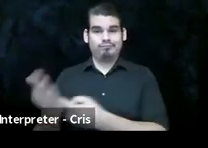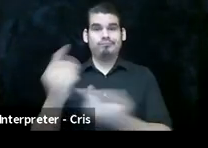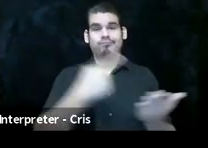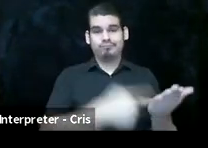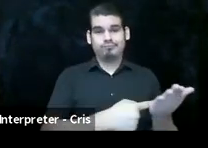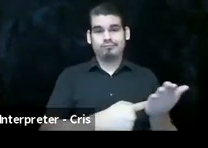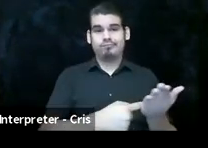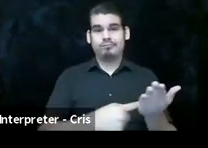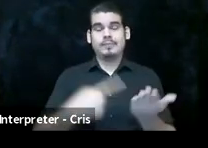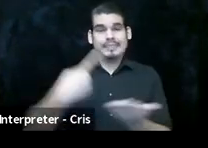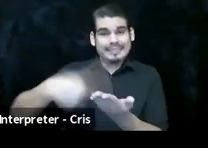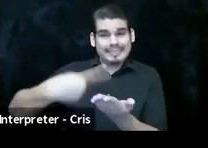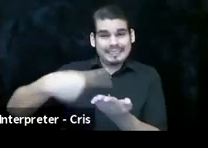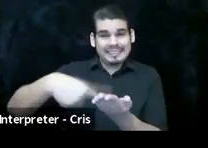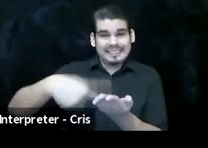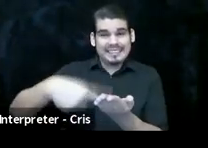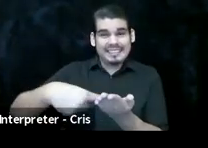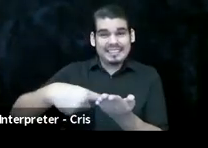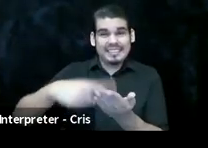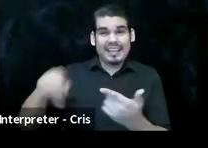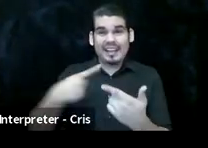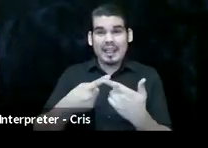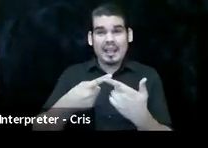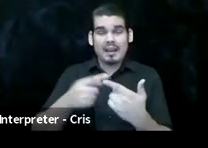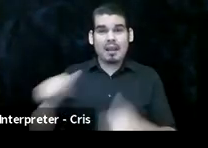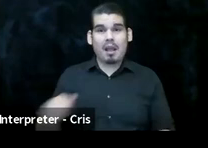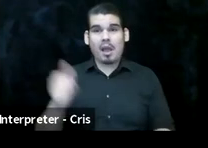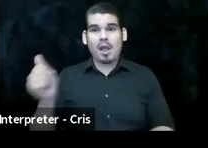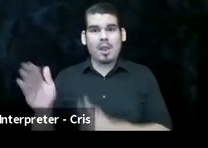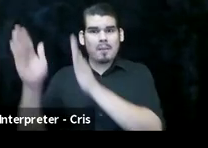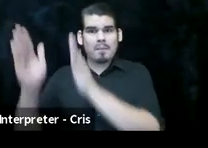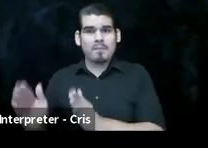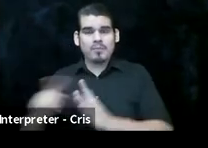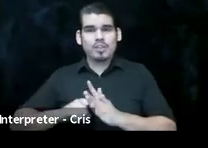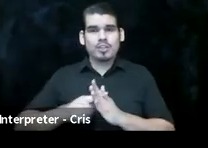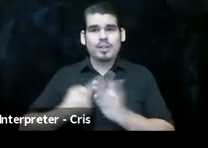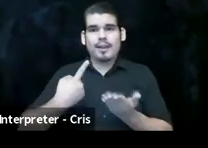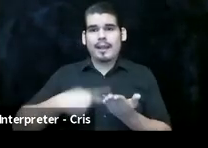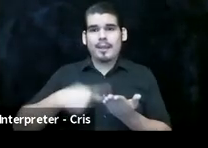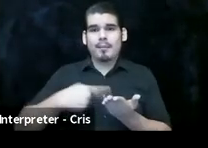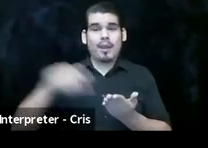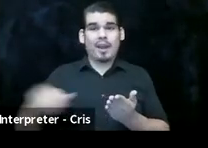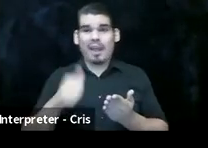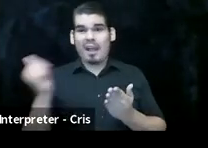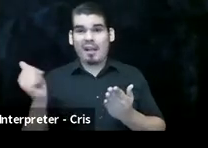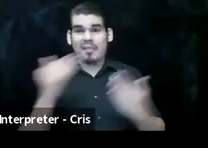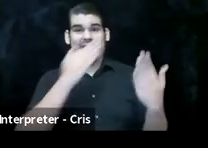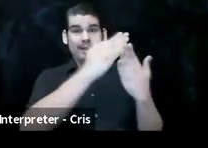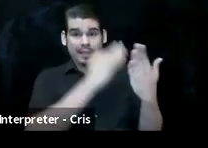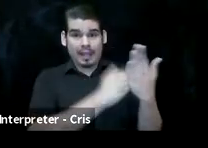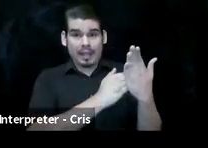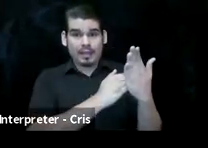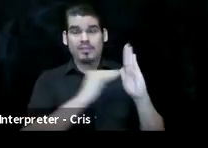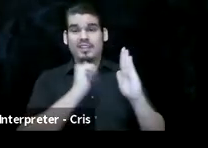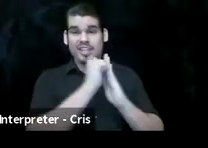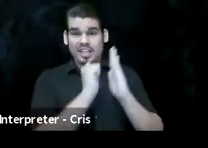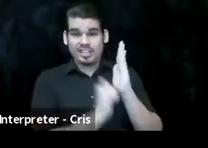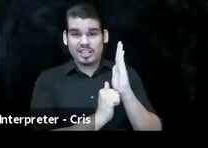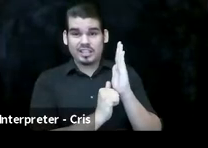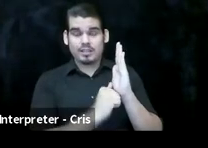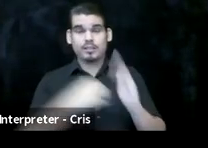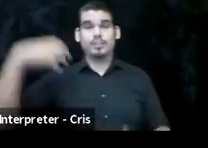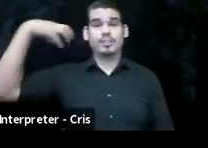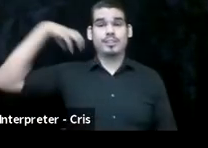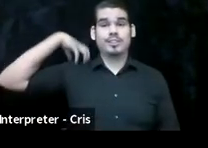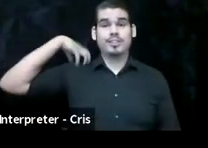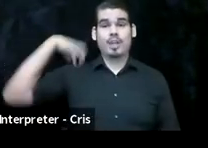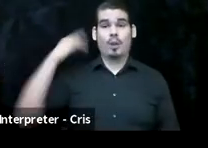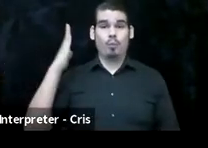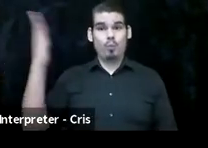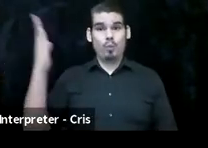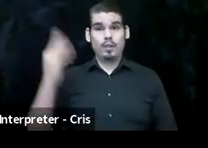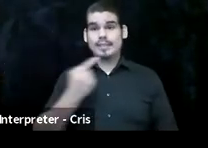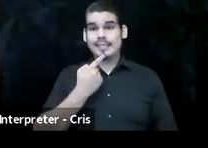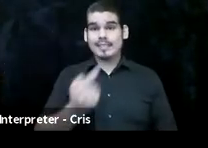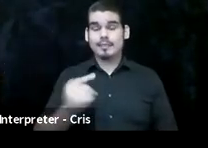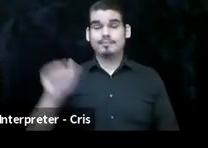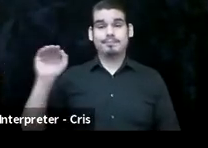Gerardo Chavez, RAD IX: And then I don't know where somebody starts talking about another item that's on the agenda up a Chair will say we're only discussing what is on the floor what is currently being discussed.